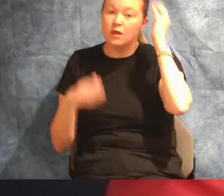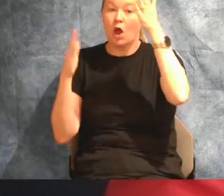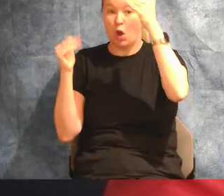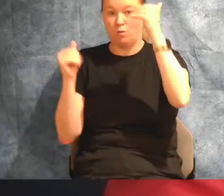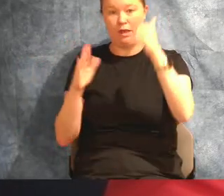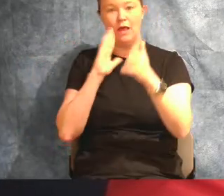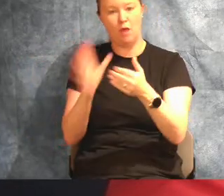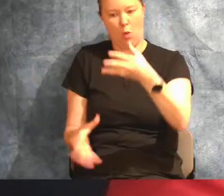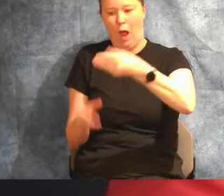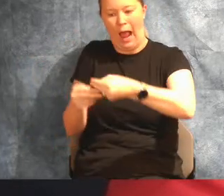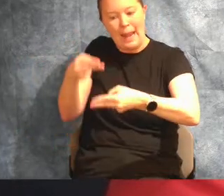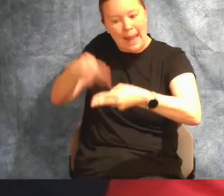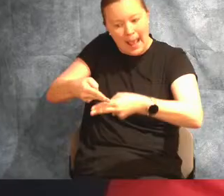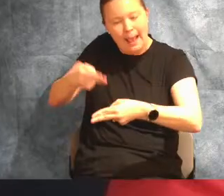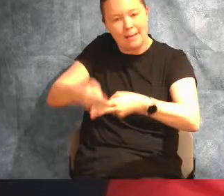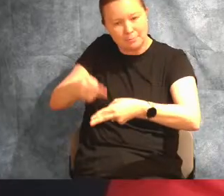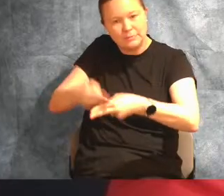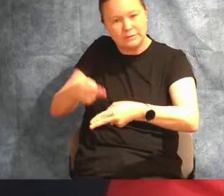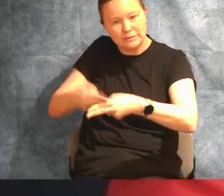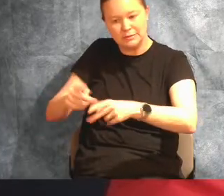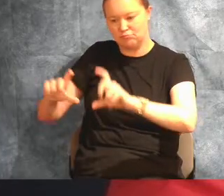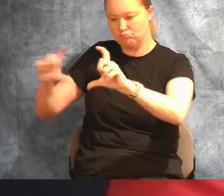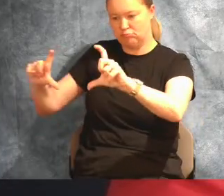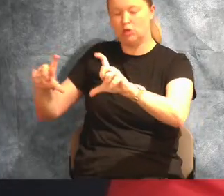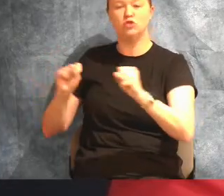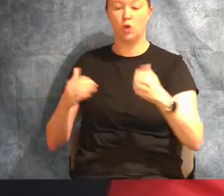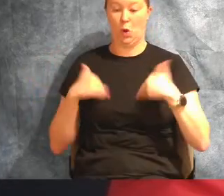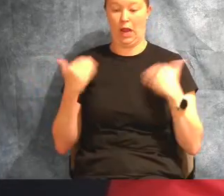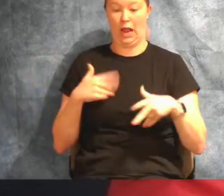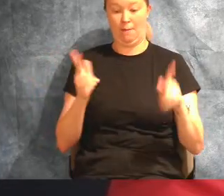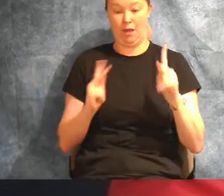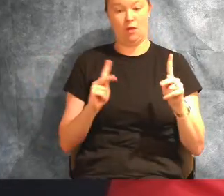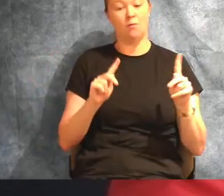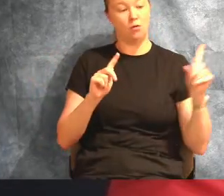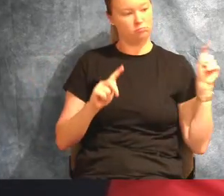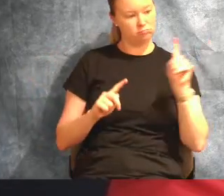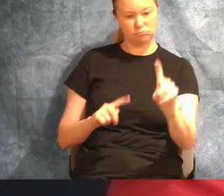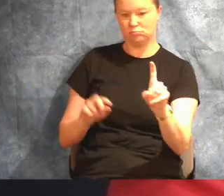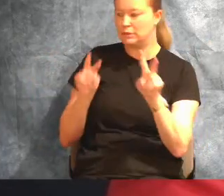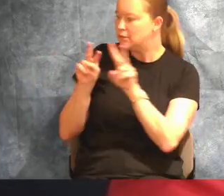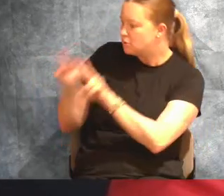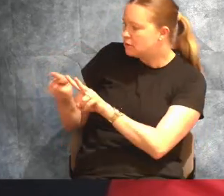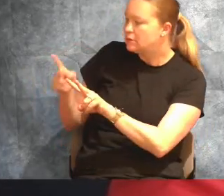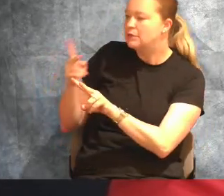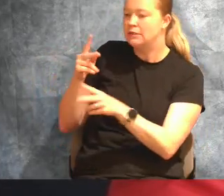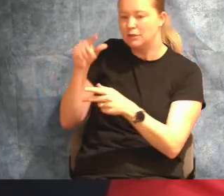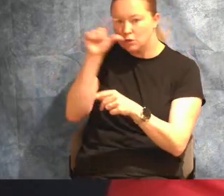able to add the names so that young people that come through there can look these ladies up and